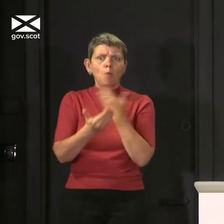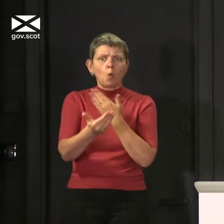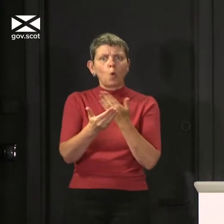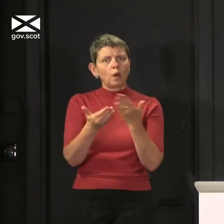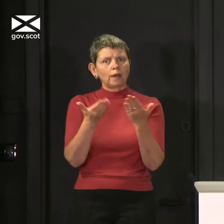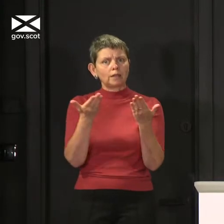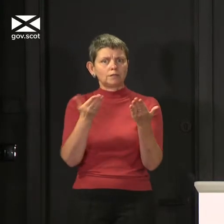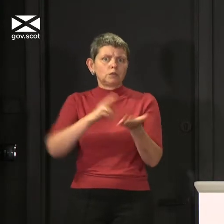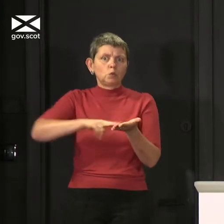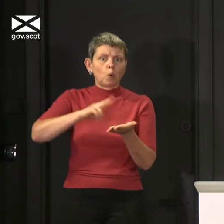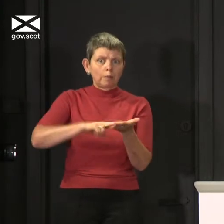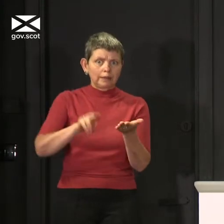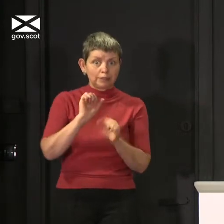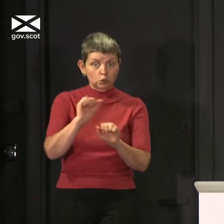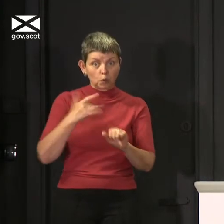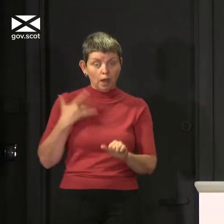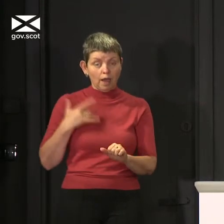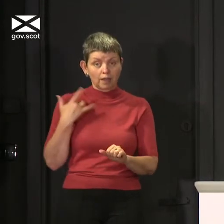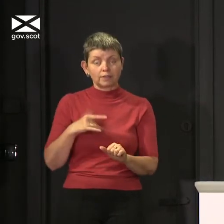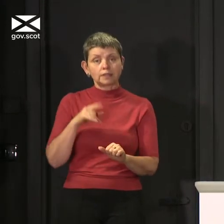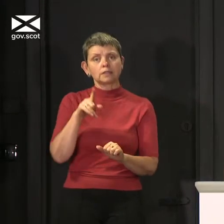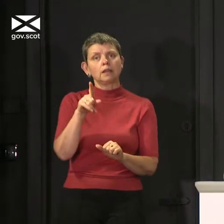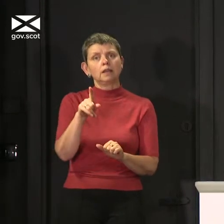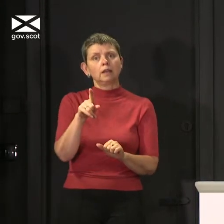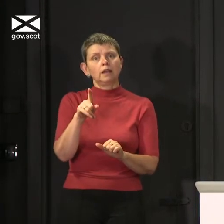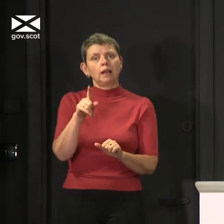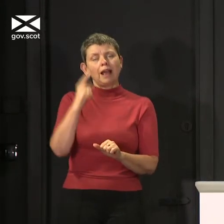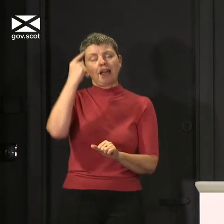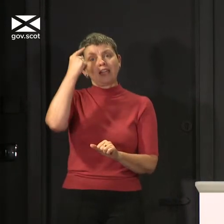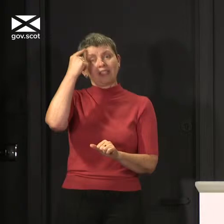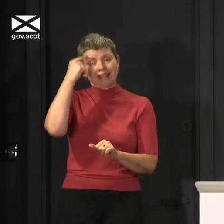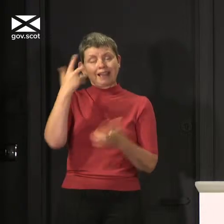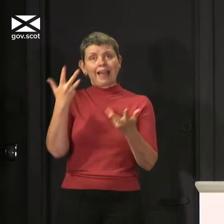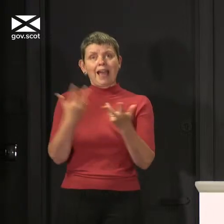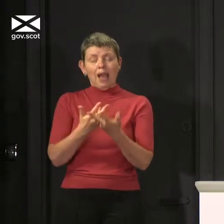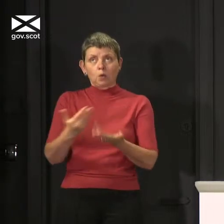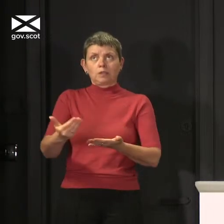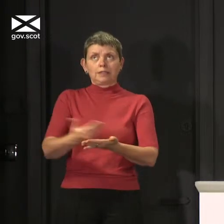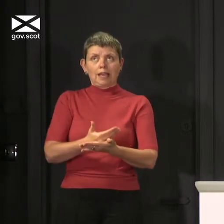normality I hope, into your lives, think about how you do that safely. And the ways to do